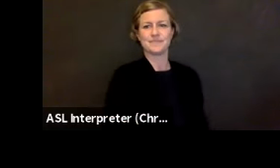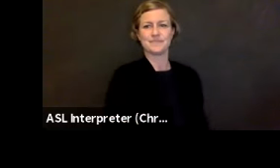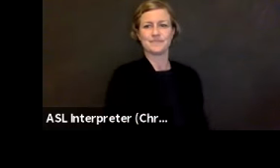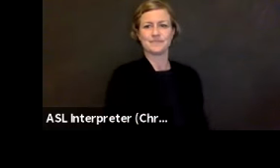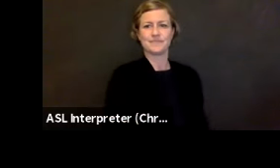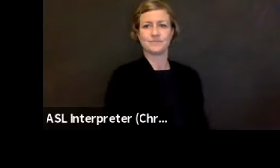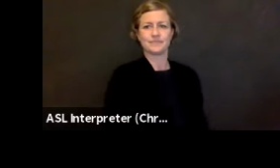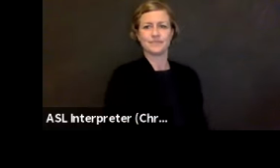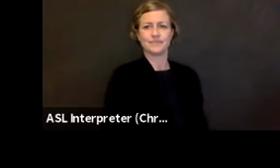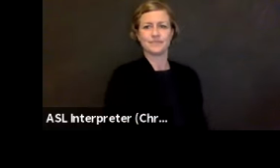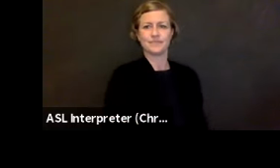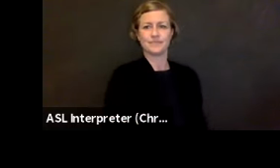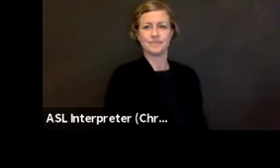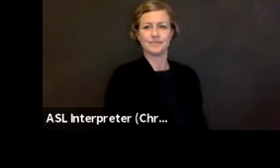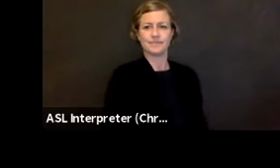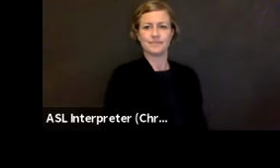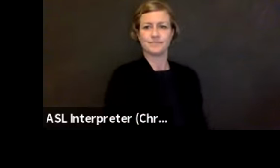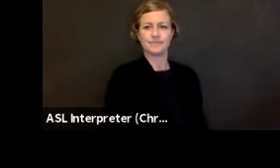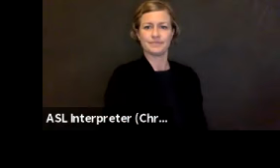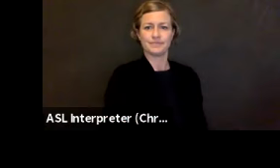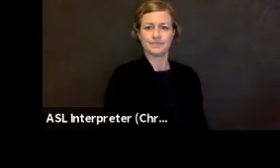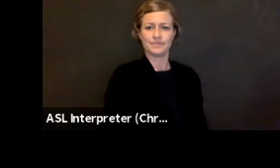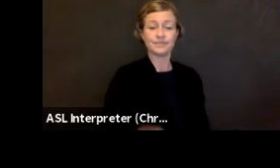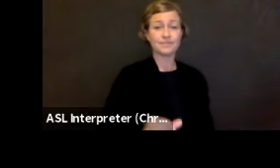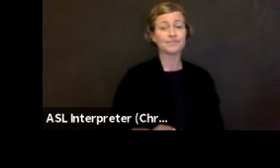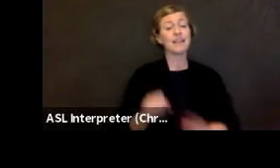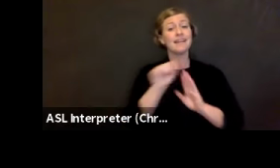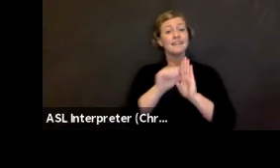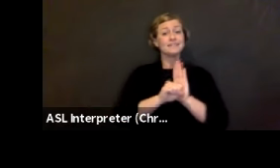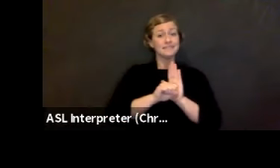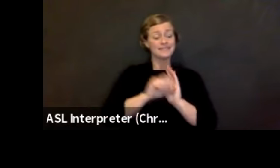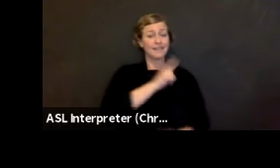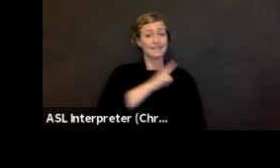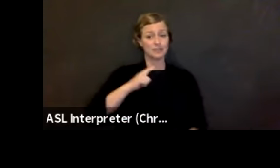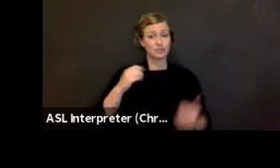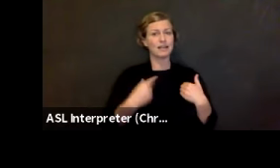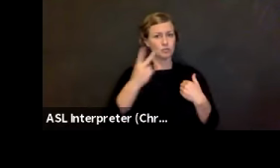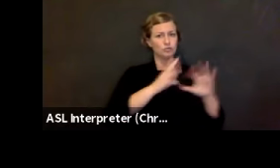fits into the bigger picture of how a bill becomes a law. So let's jump